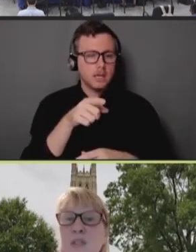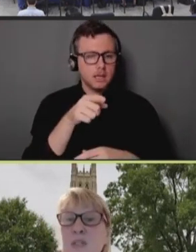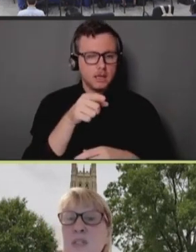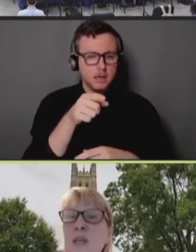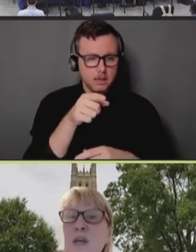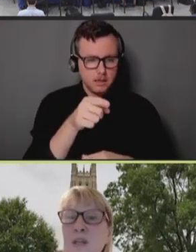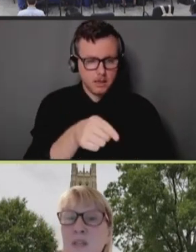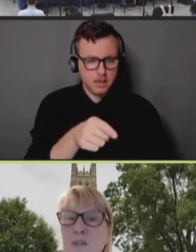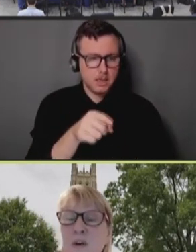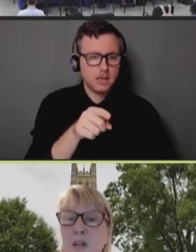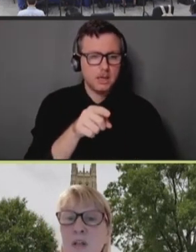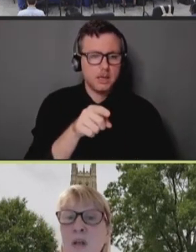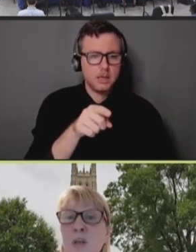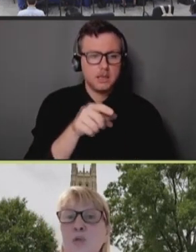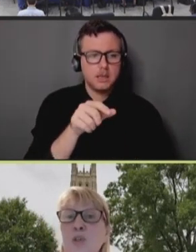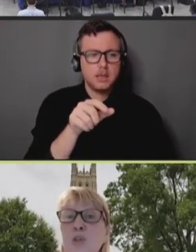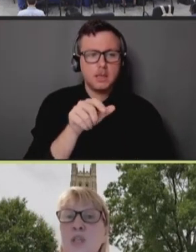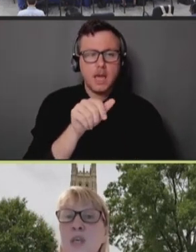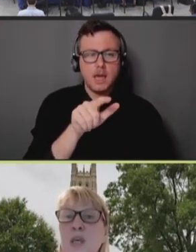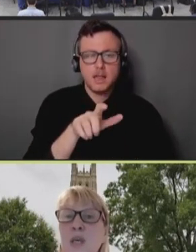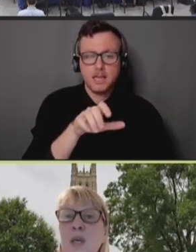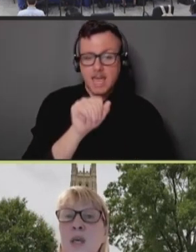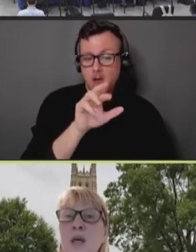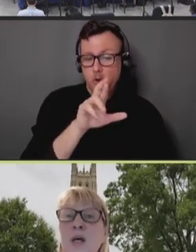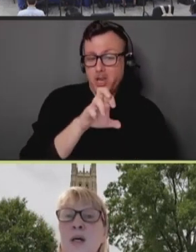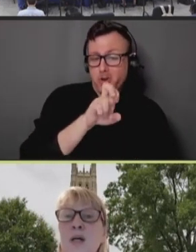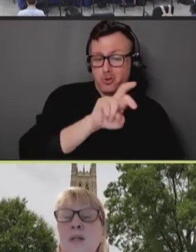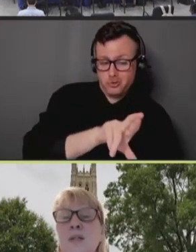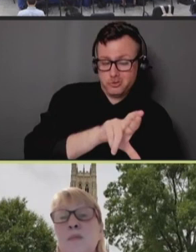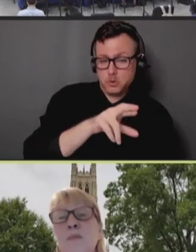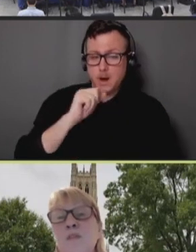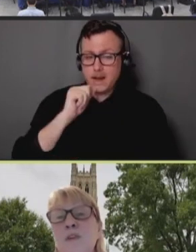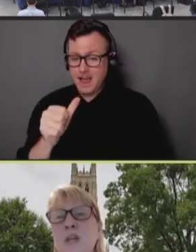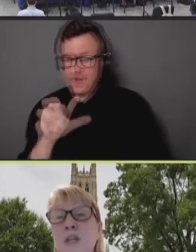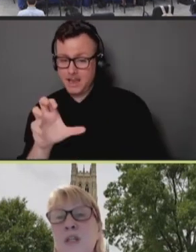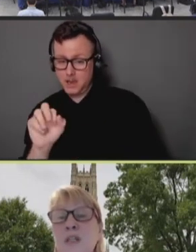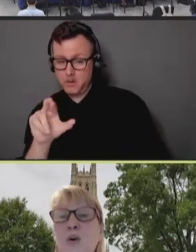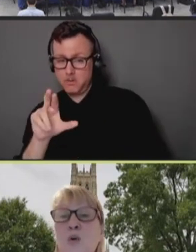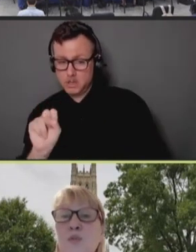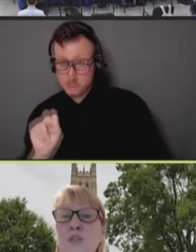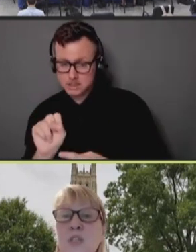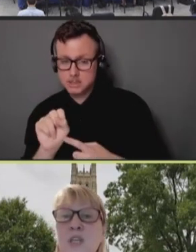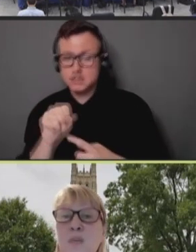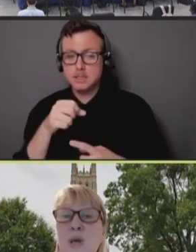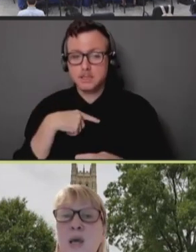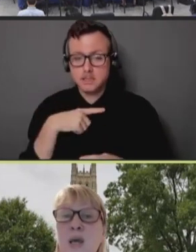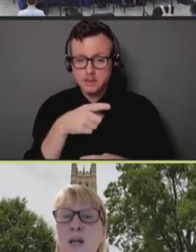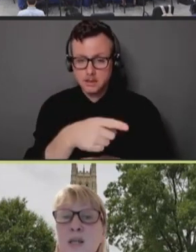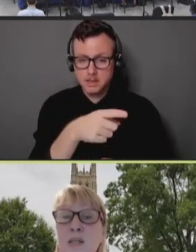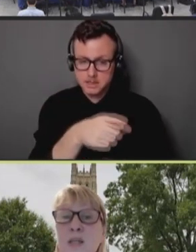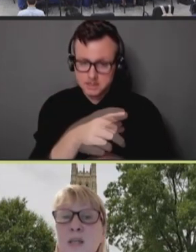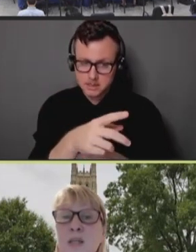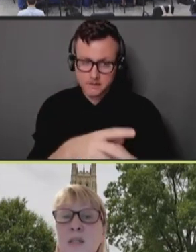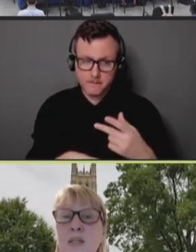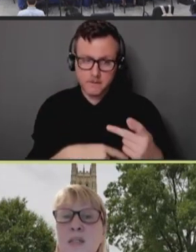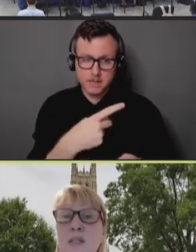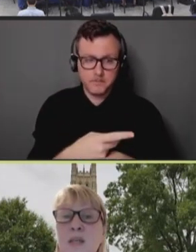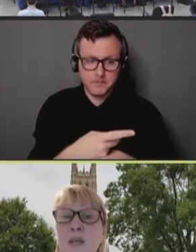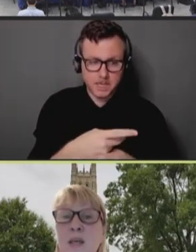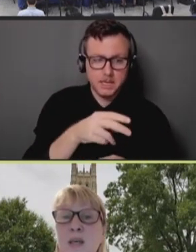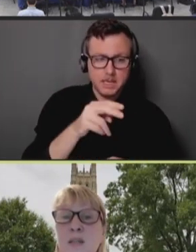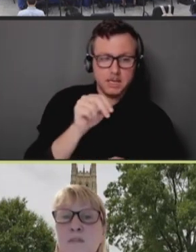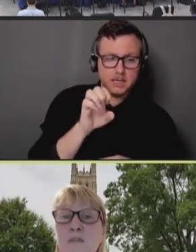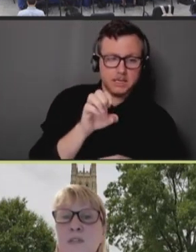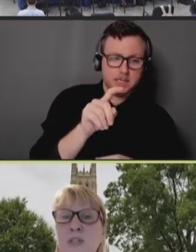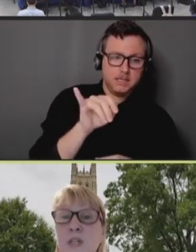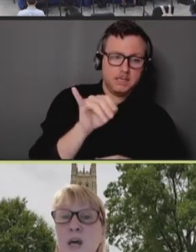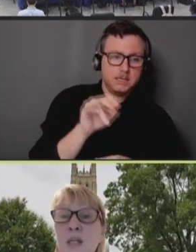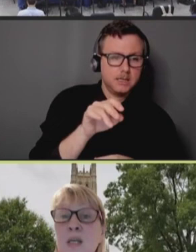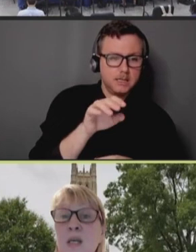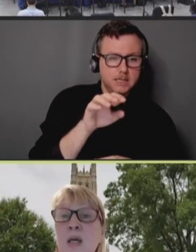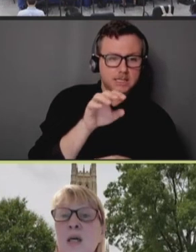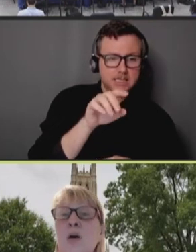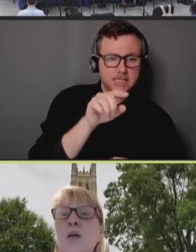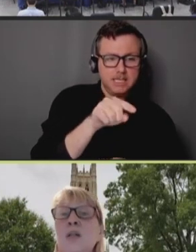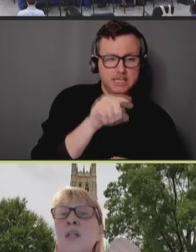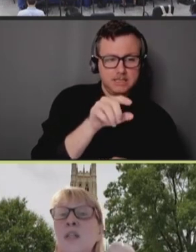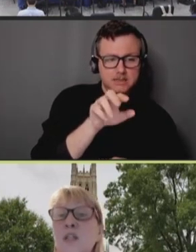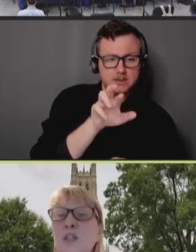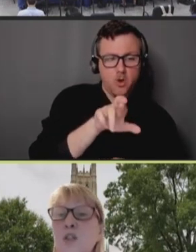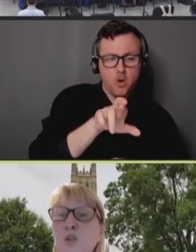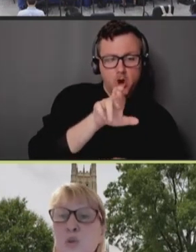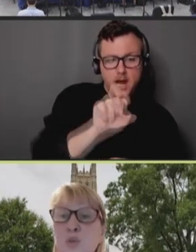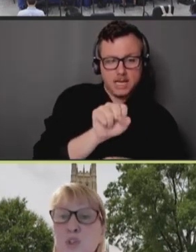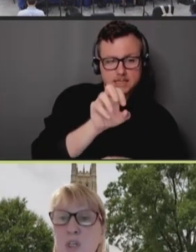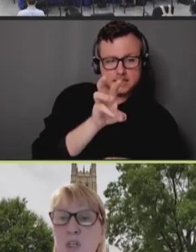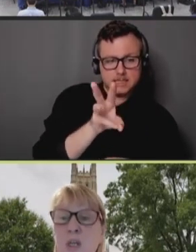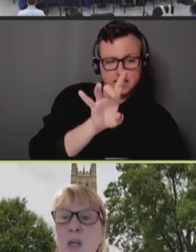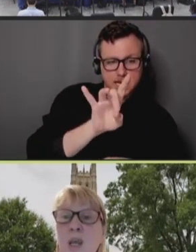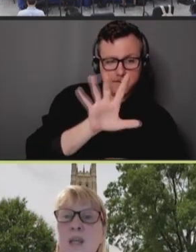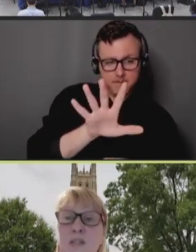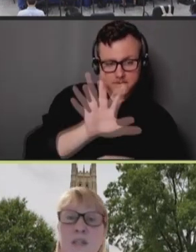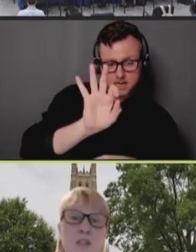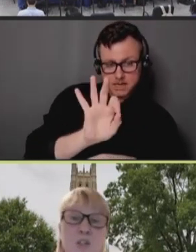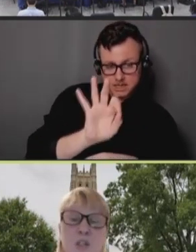disease risk factor, which is here, variant of snip rs6859 in NECTIN2 gene and this gene